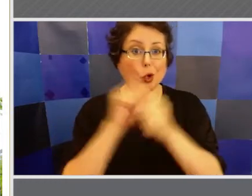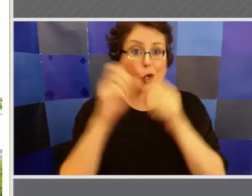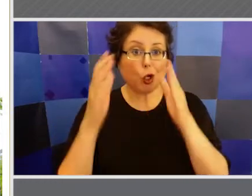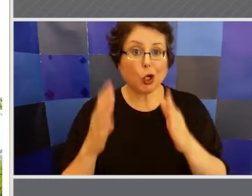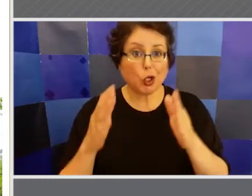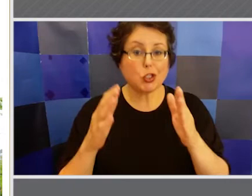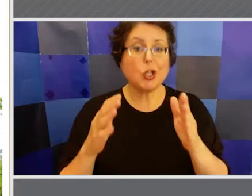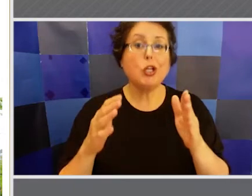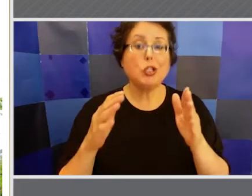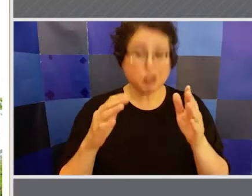through our work.